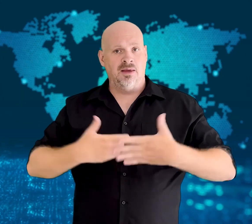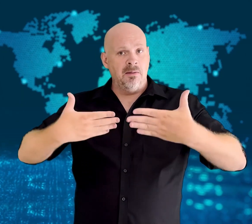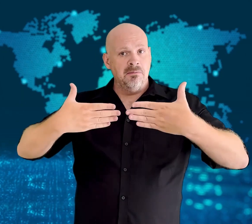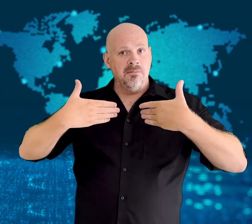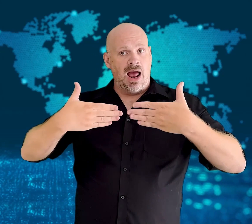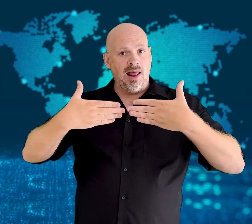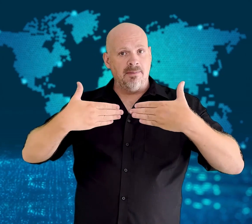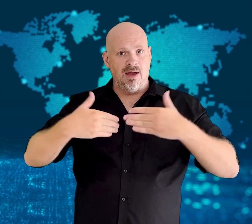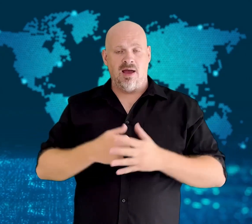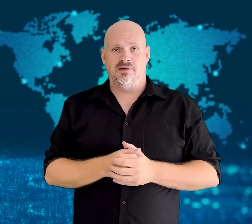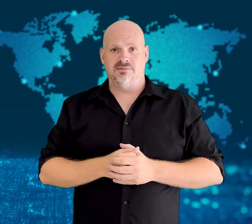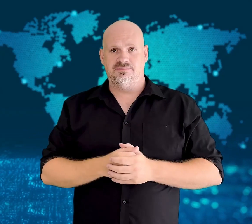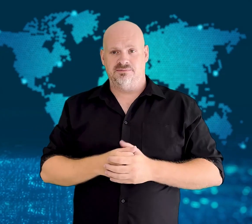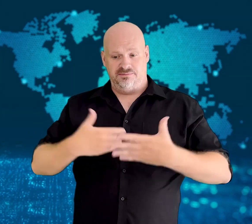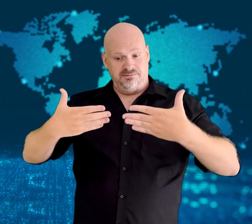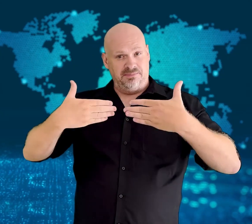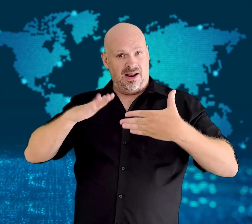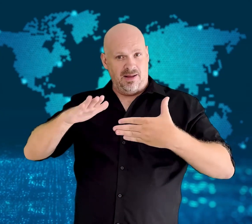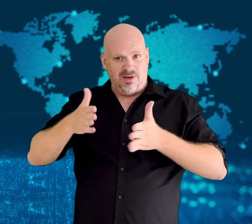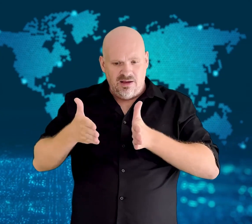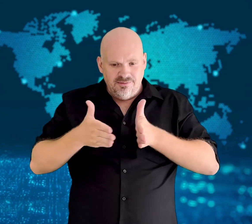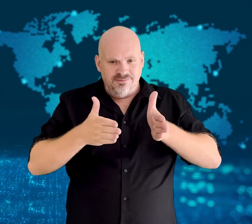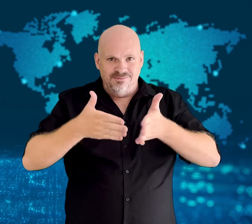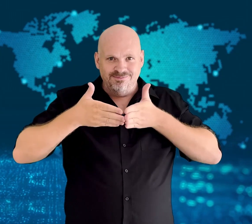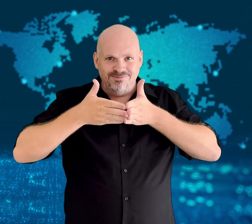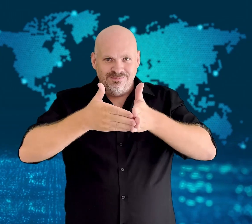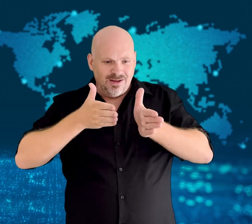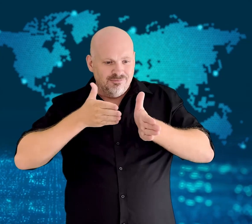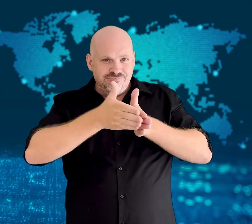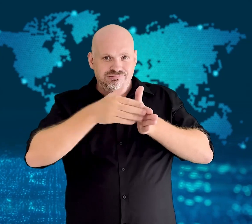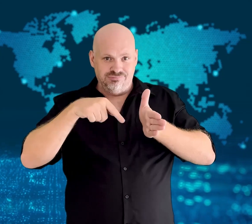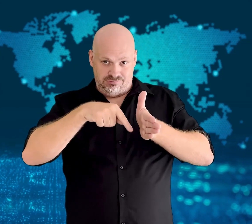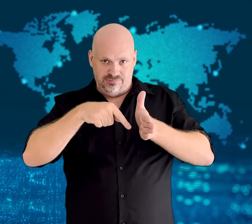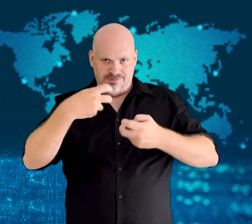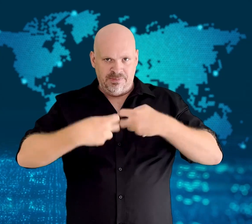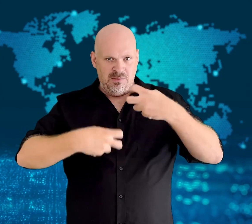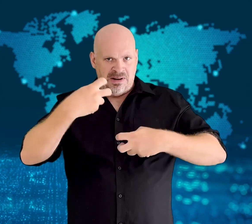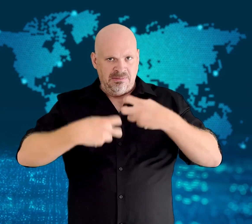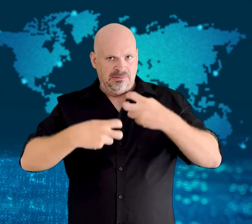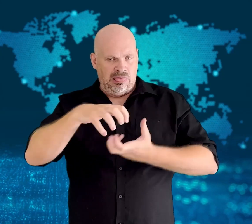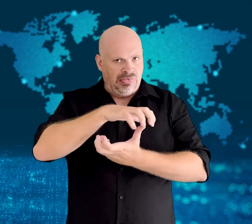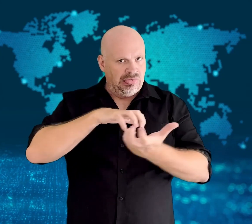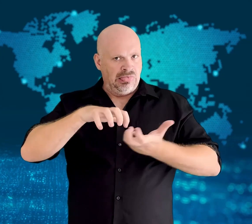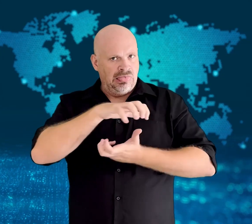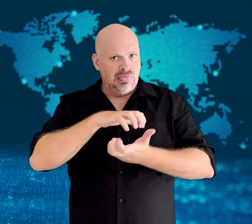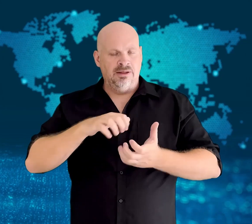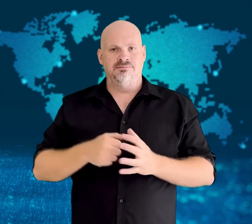Panama Canal struggling